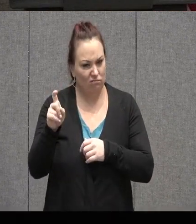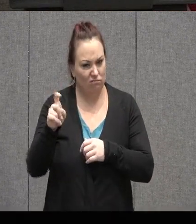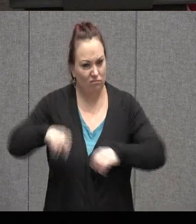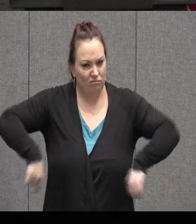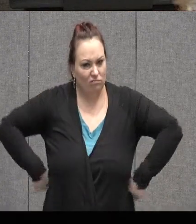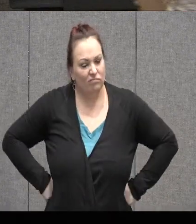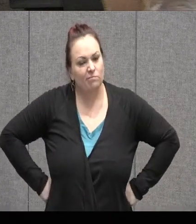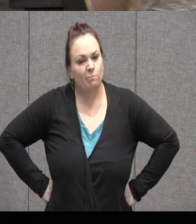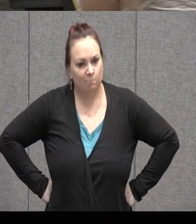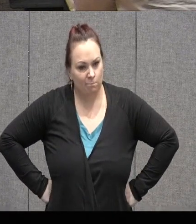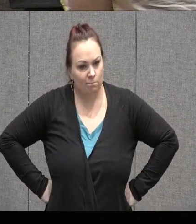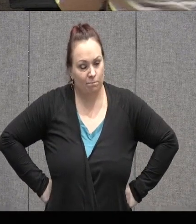It means not.